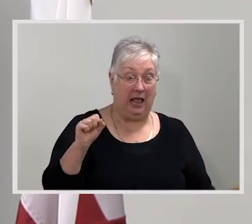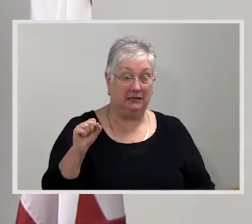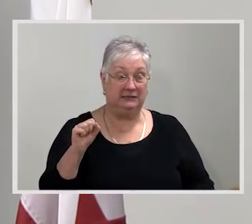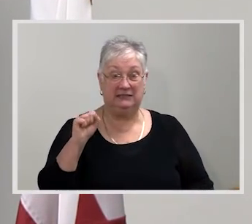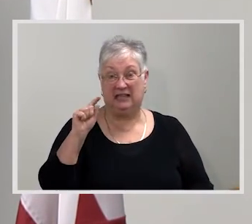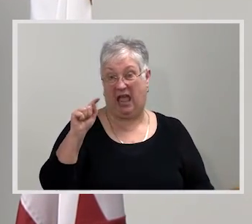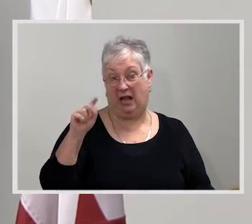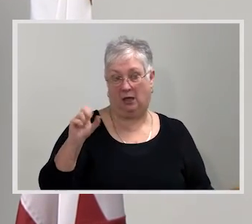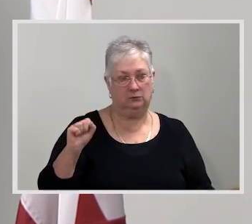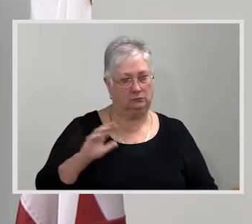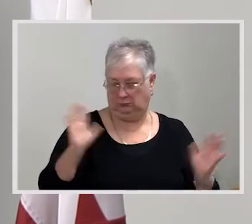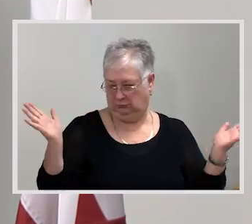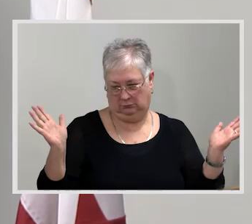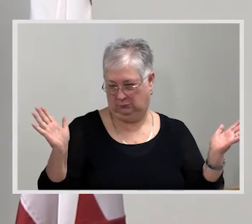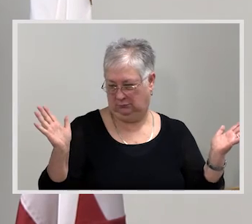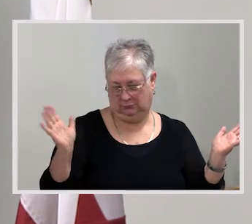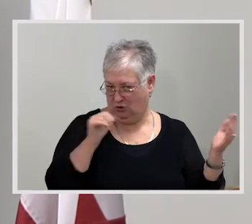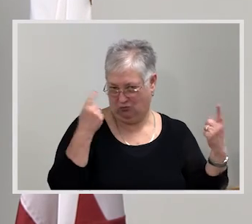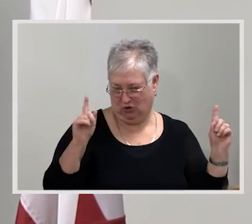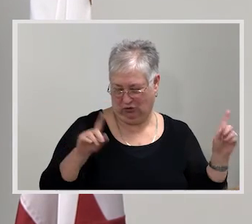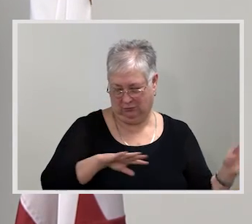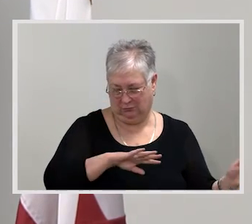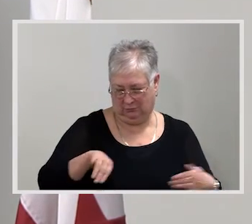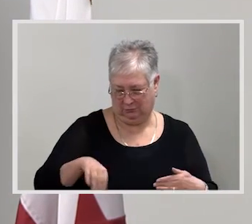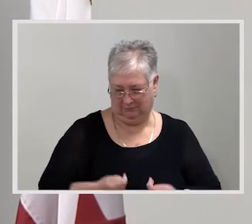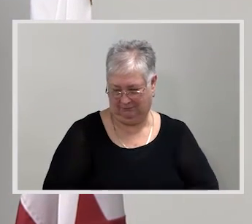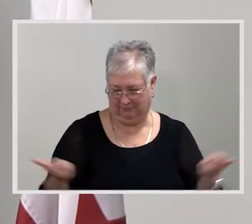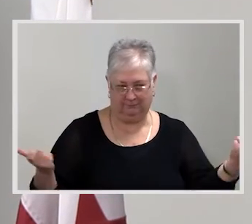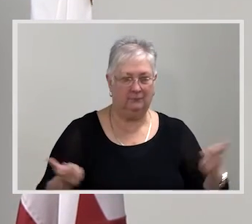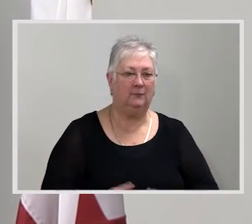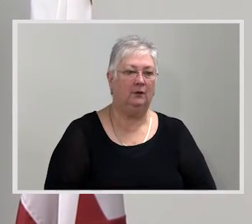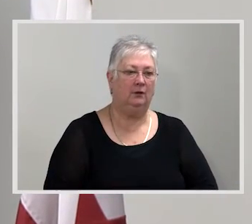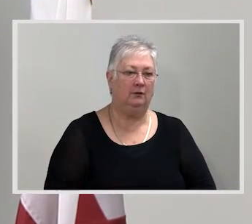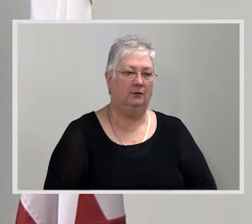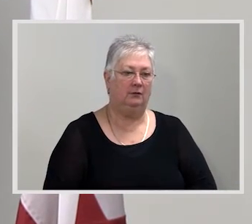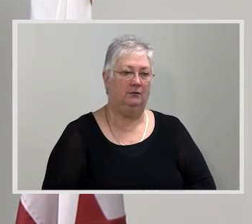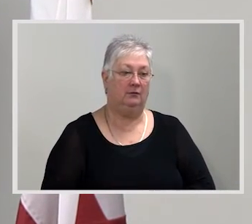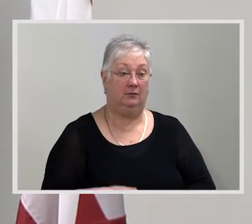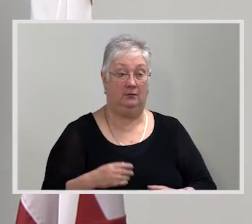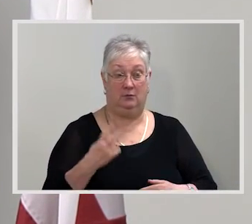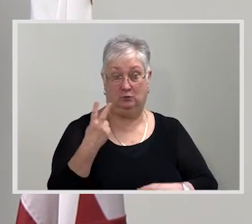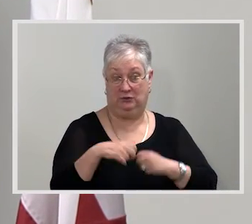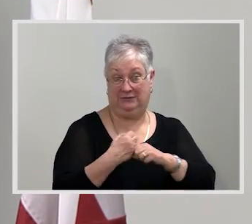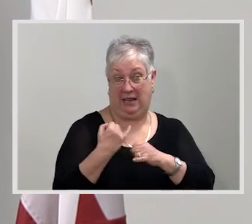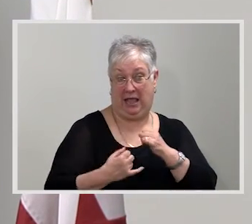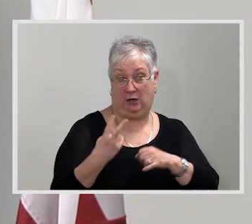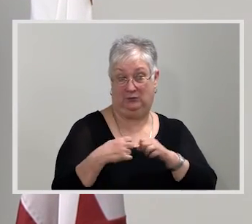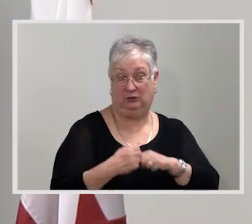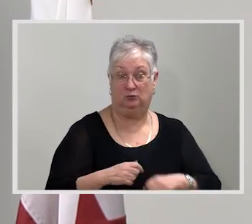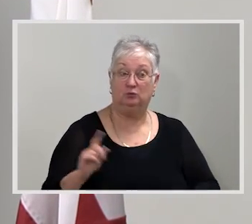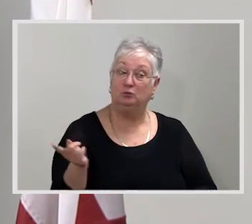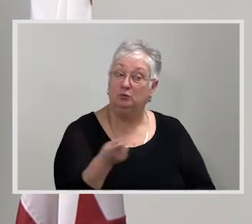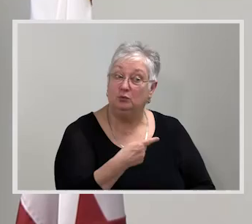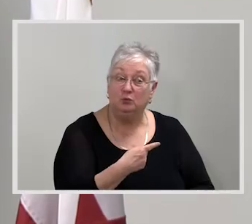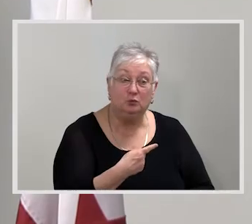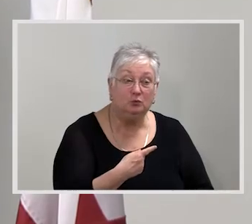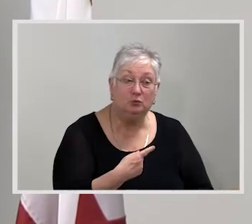SO IN THE LAST TWO YEARS AND ACTUALLY IN THE LAST FEW MONTHS, YOU CAME OUT BIG TO SAY THAT WASHINGTON, D.C. IS FOR STATEHOOD.